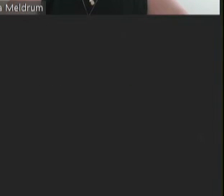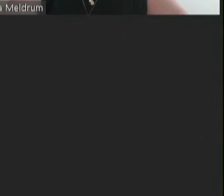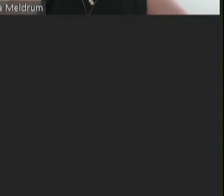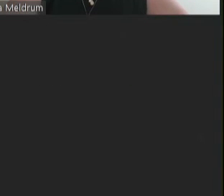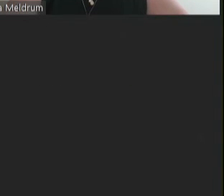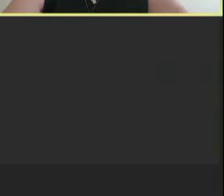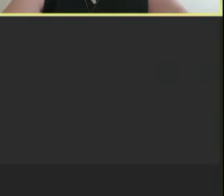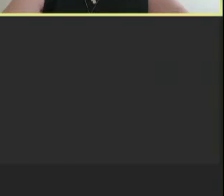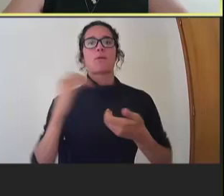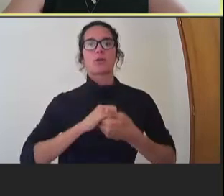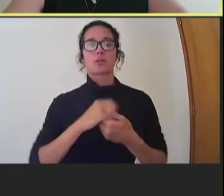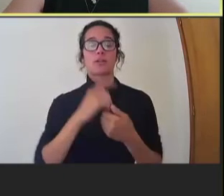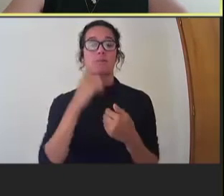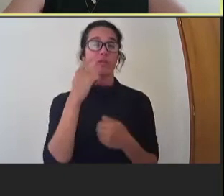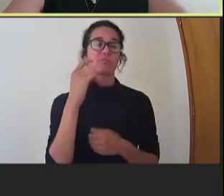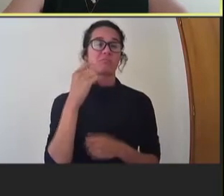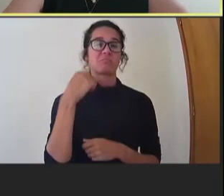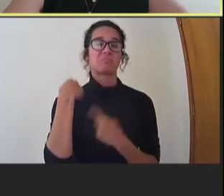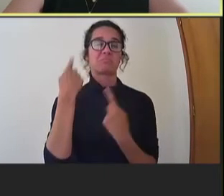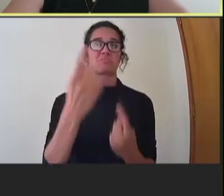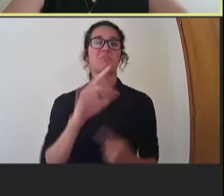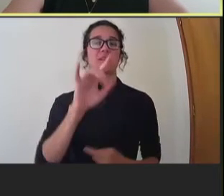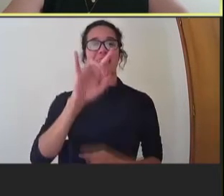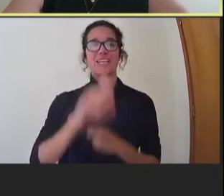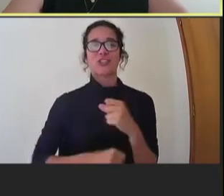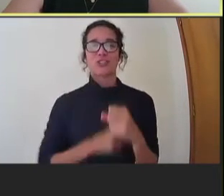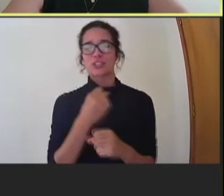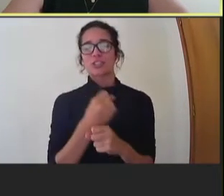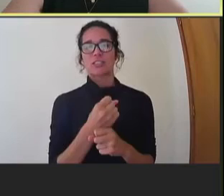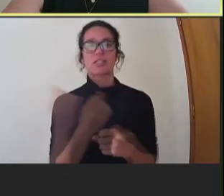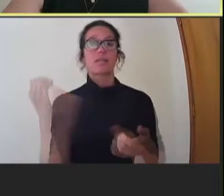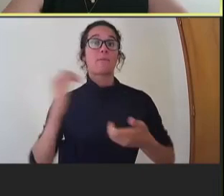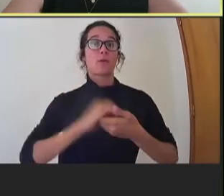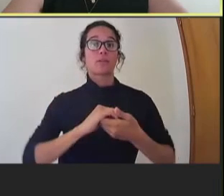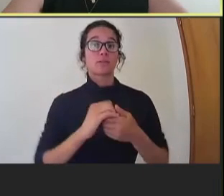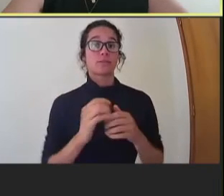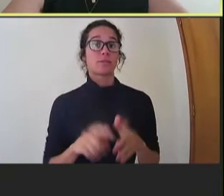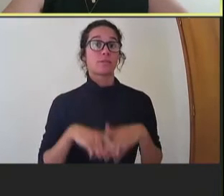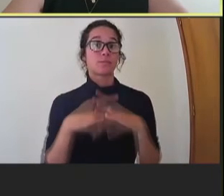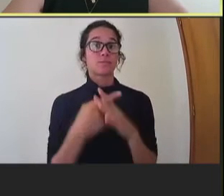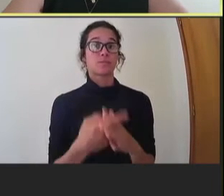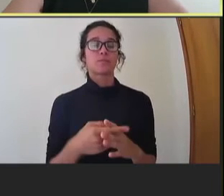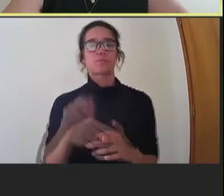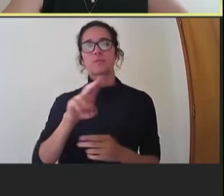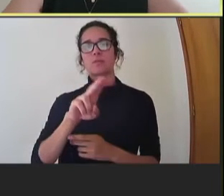the past eight years. The partnership began when the U.S. wanted to move away